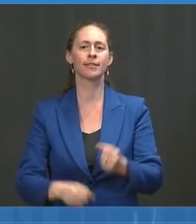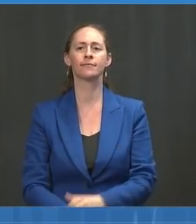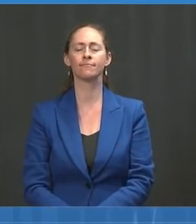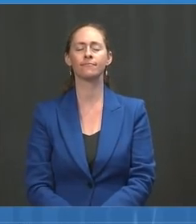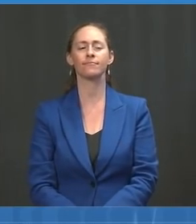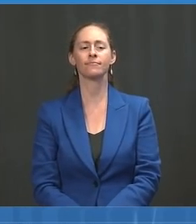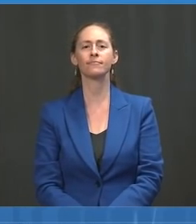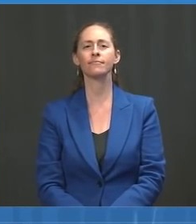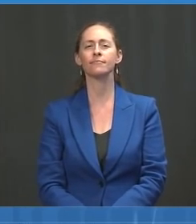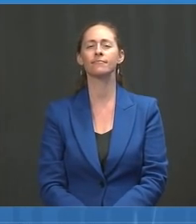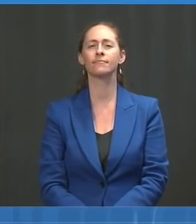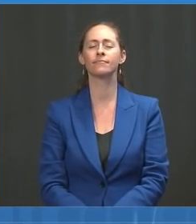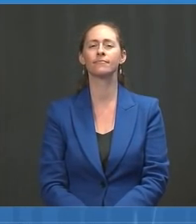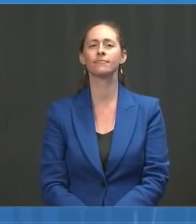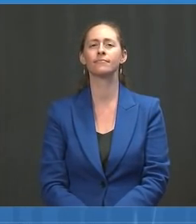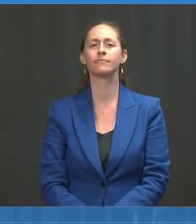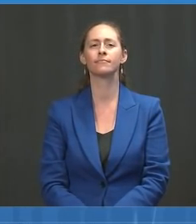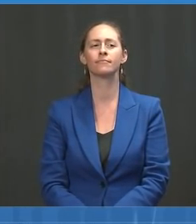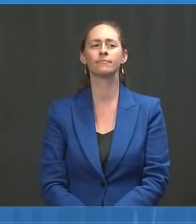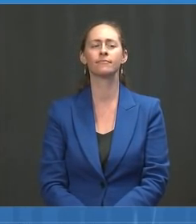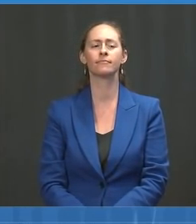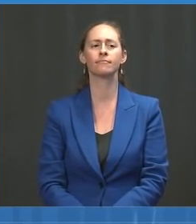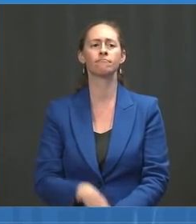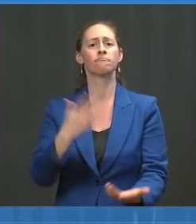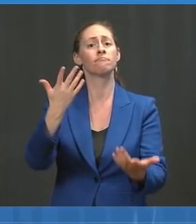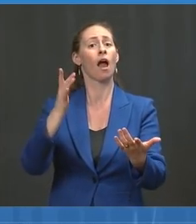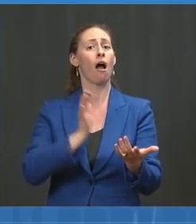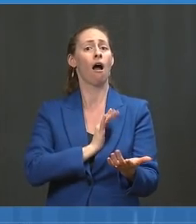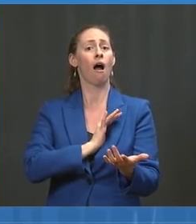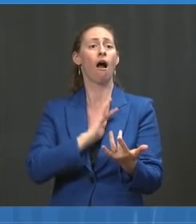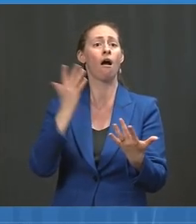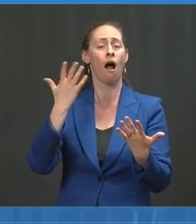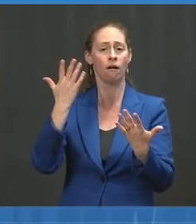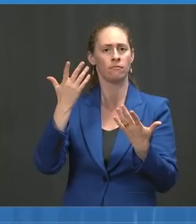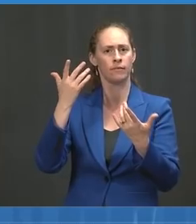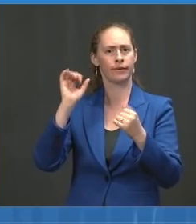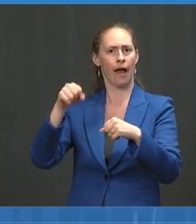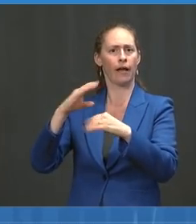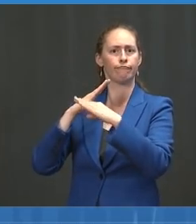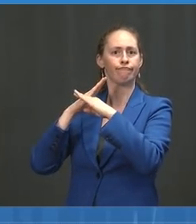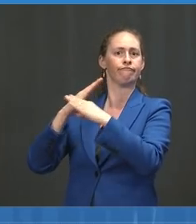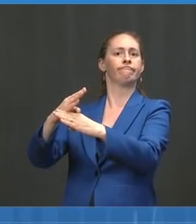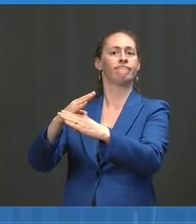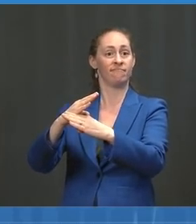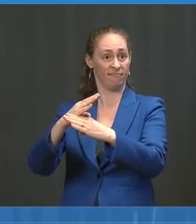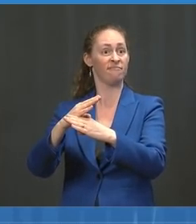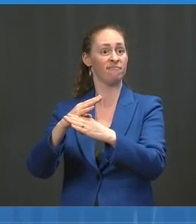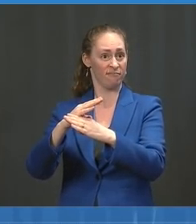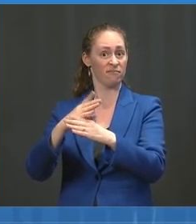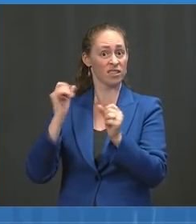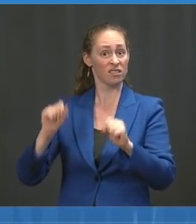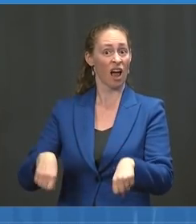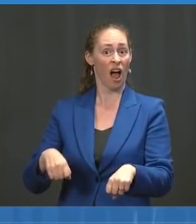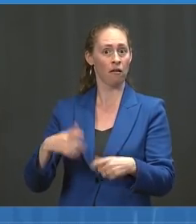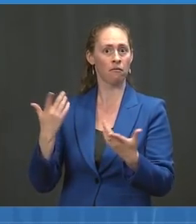But there's also the benefit of prevention using monoclonal antibodies. Next slide.